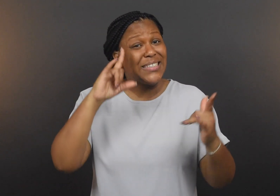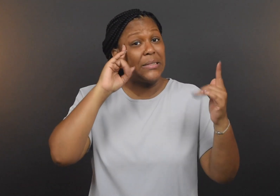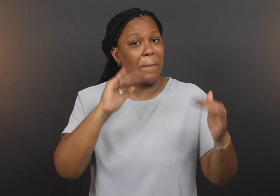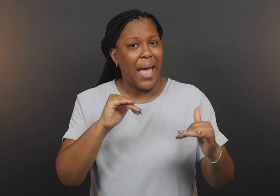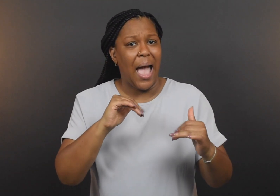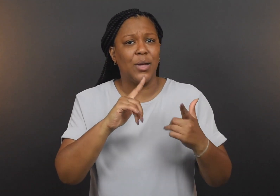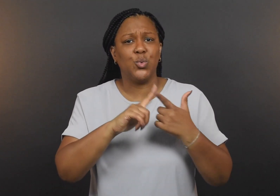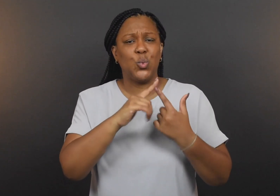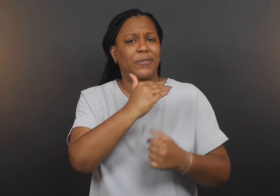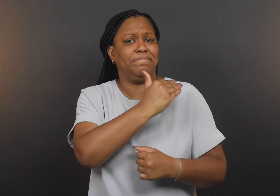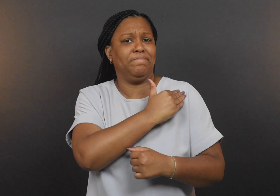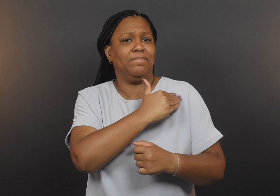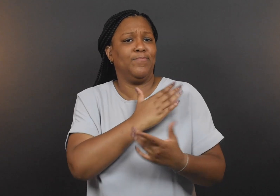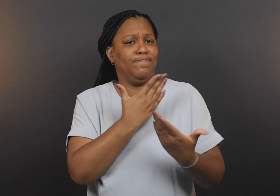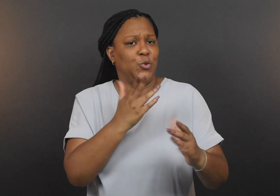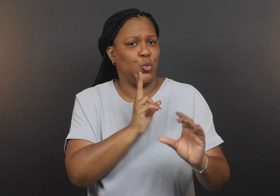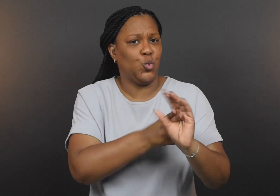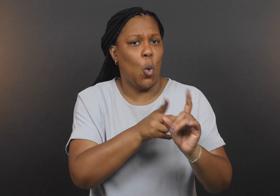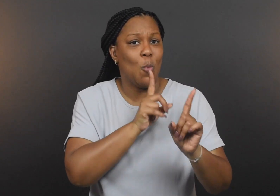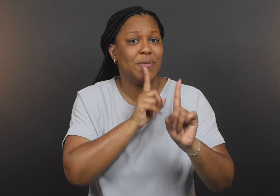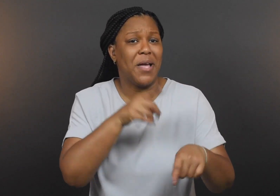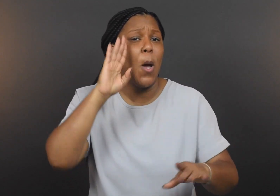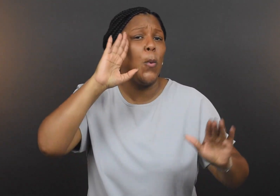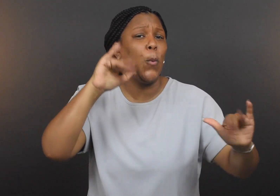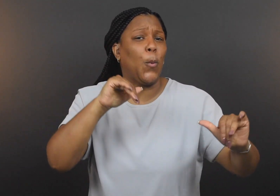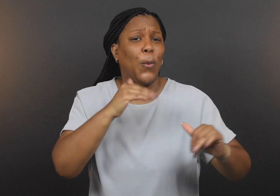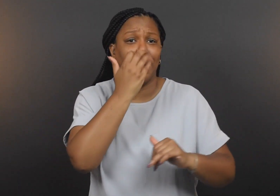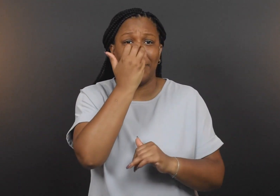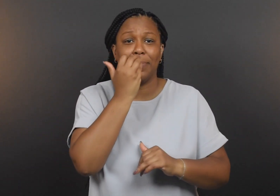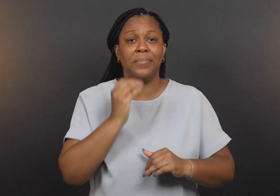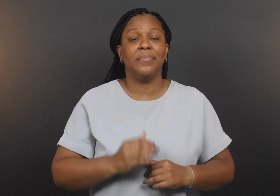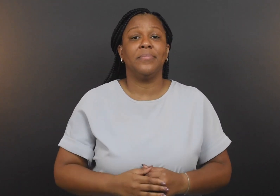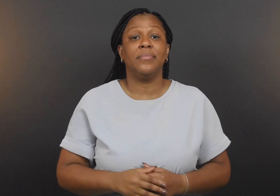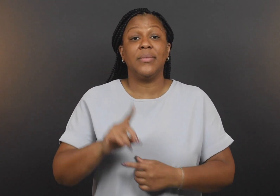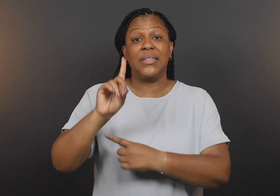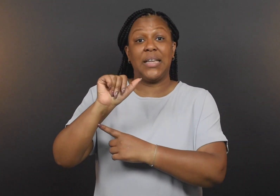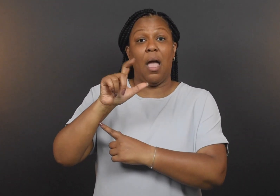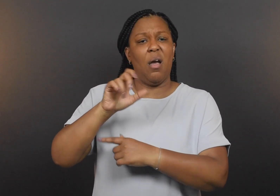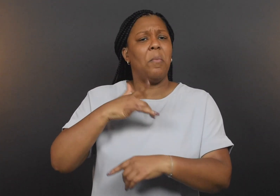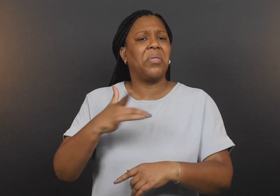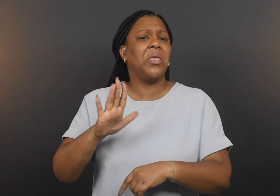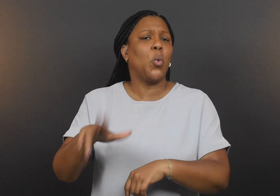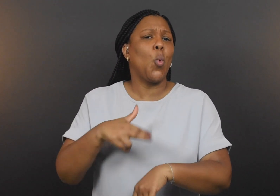He had been expecting the tap to join the response. Dale normally